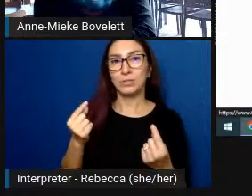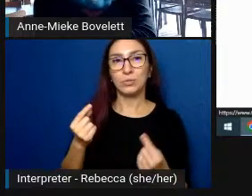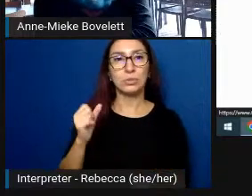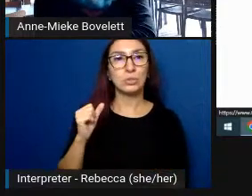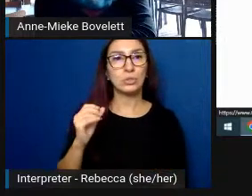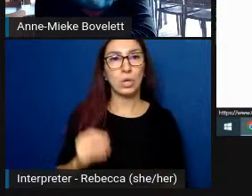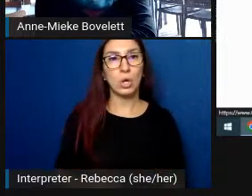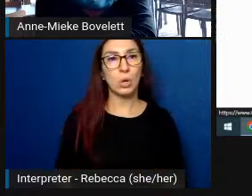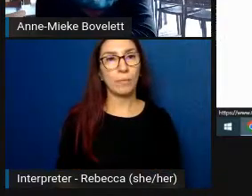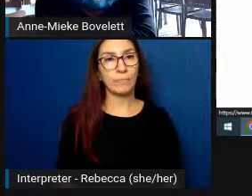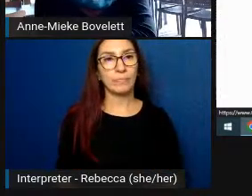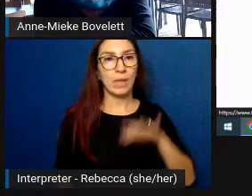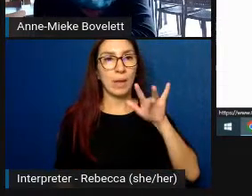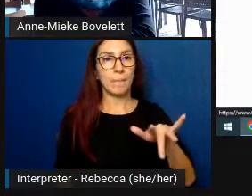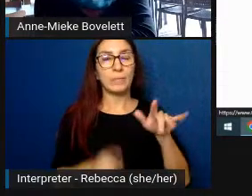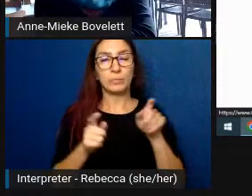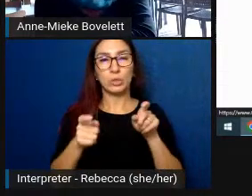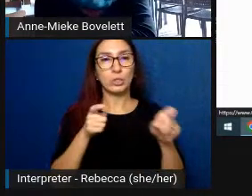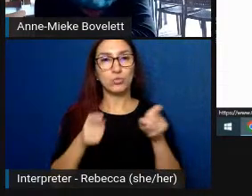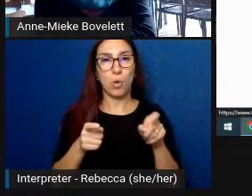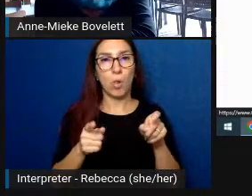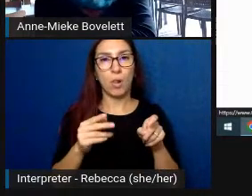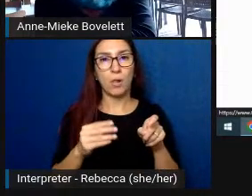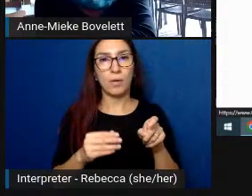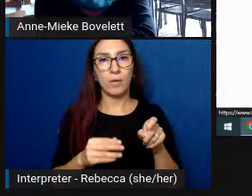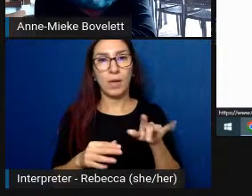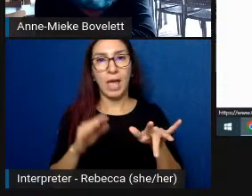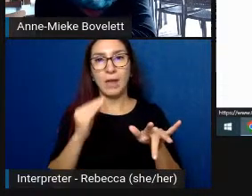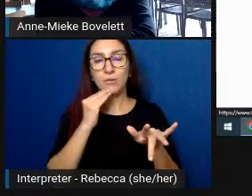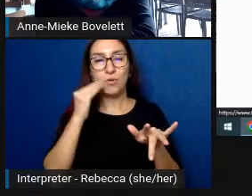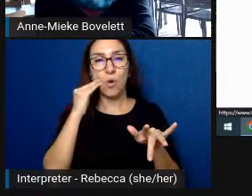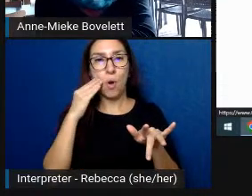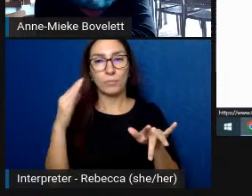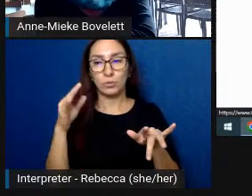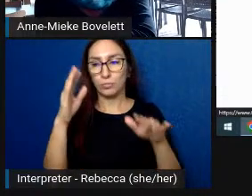from here? Lazar Bulatovic: Let's see what we can do.